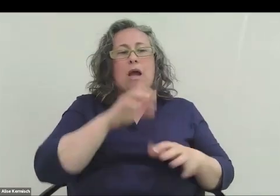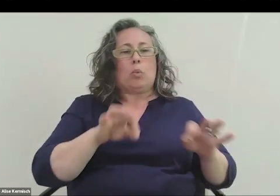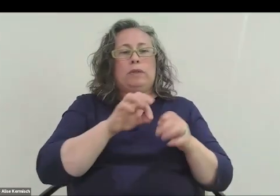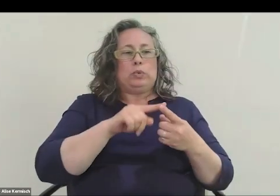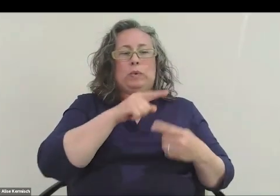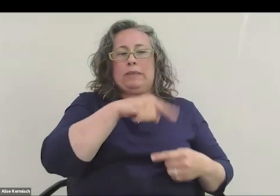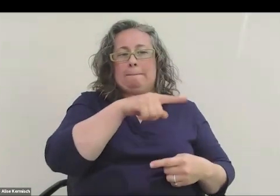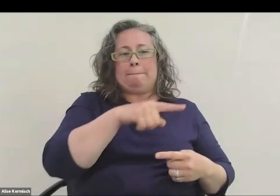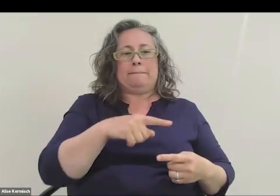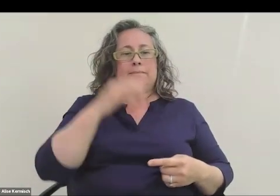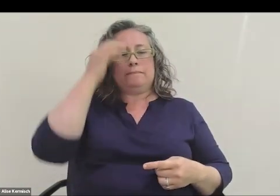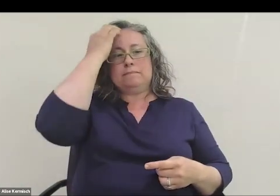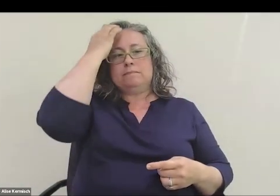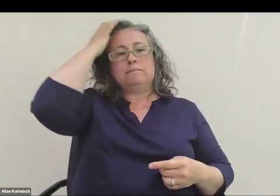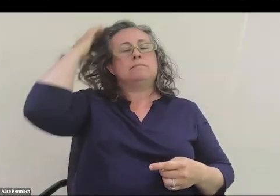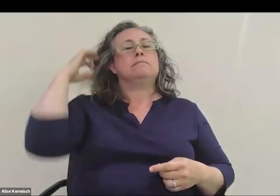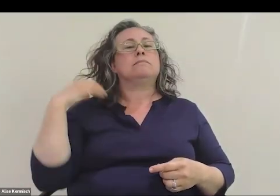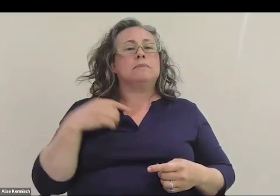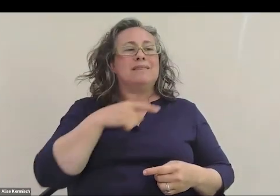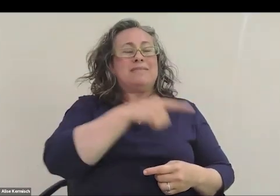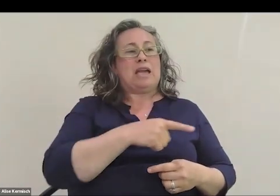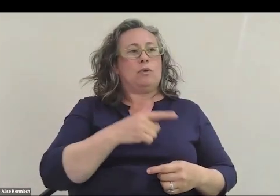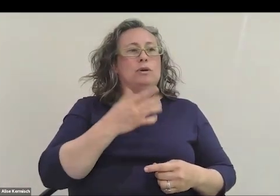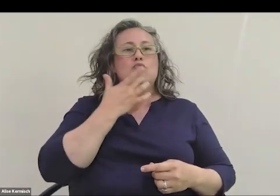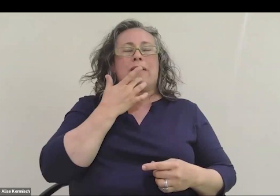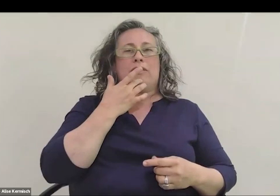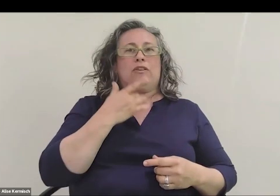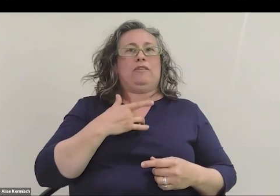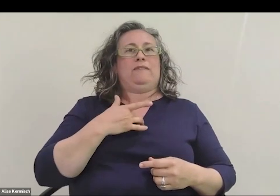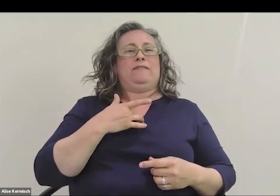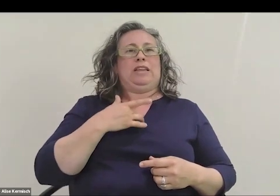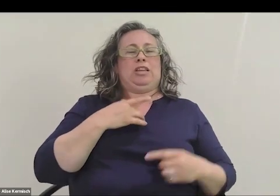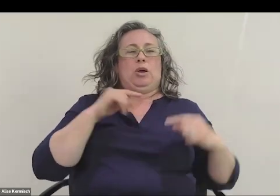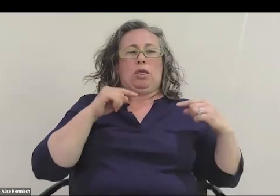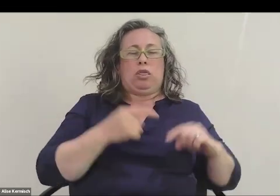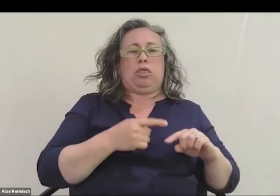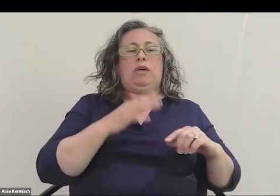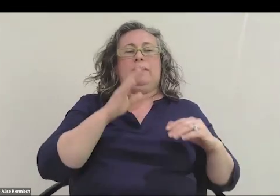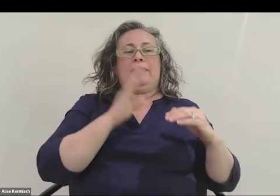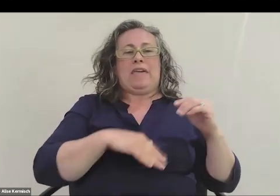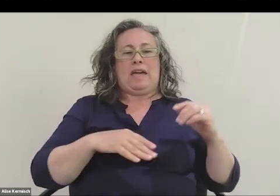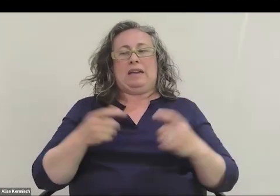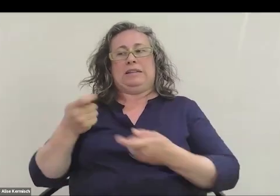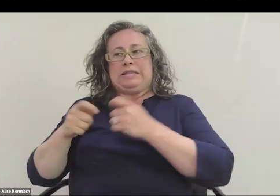They would rather be injured and going out than be injured by people trying to attack them.